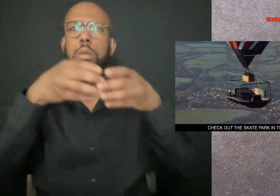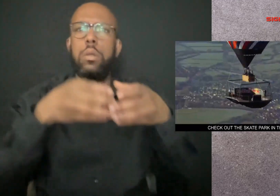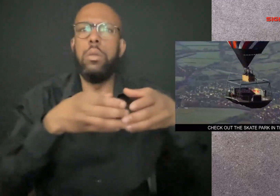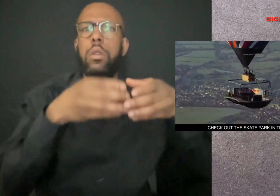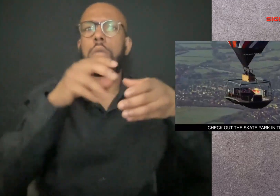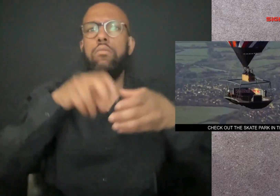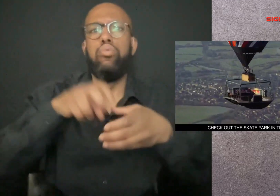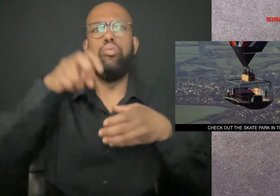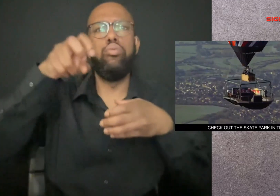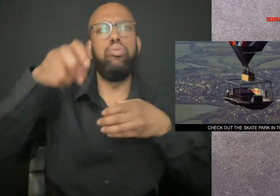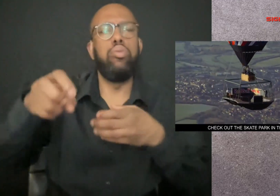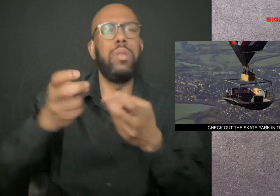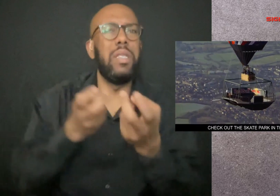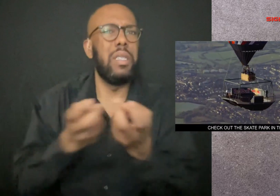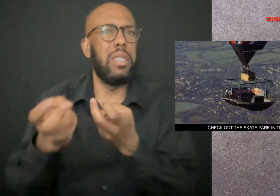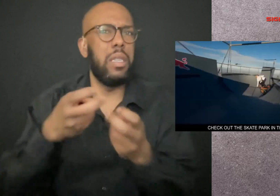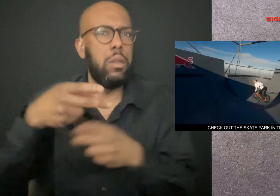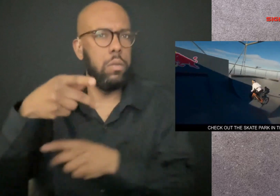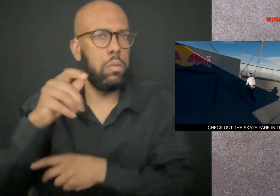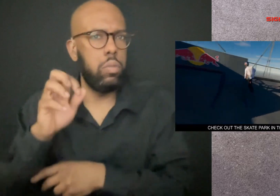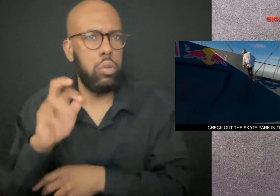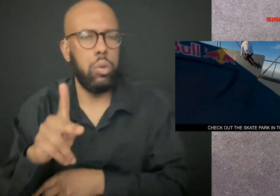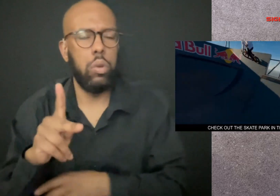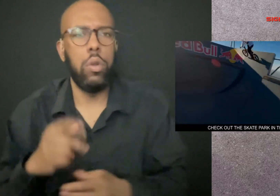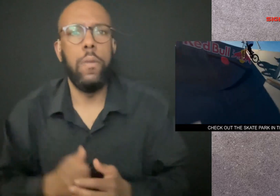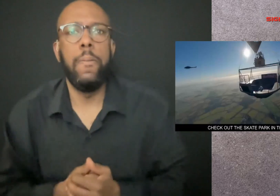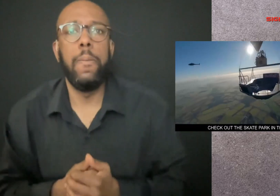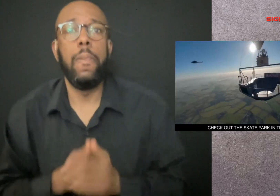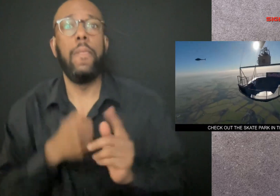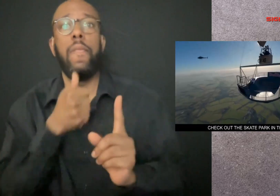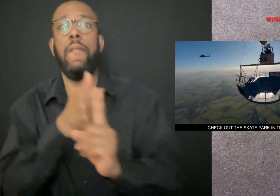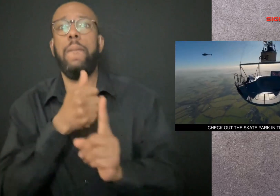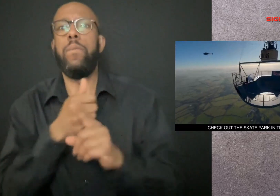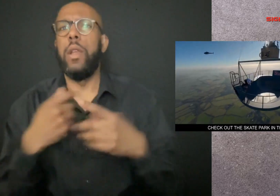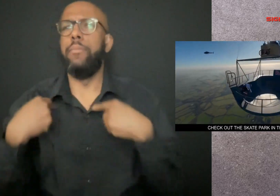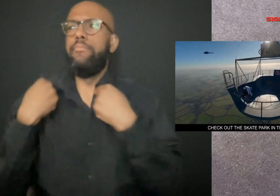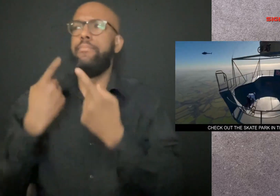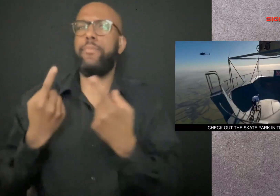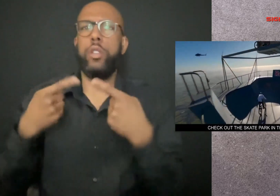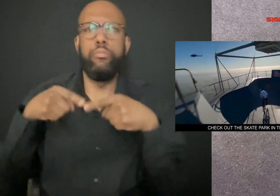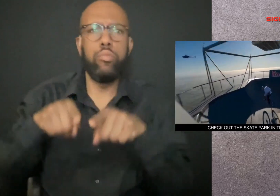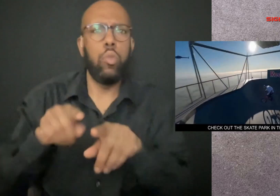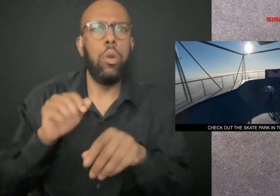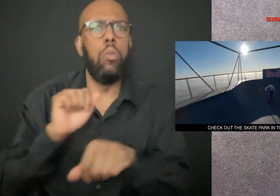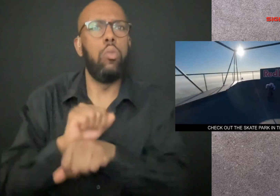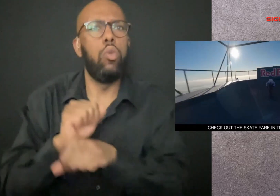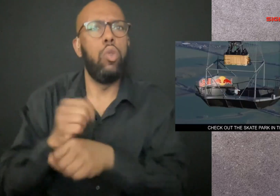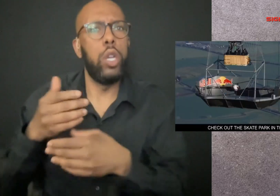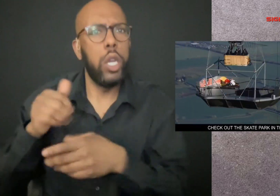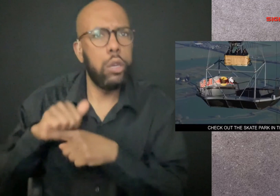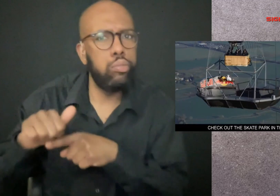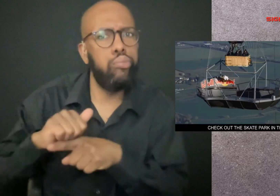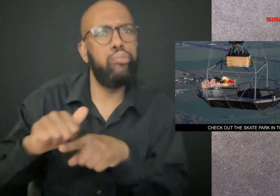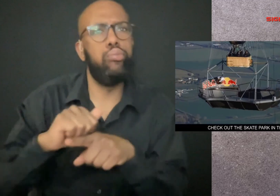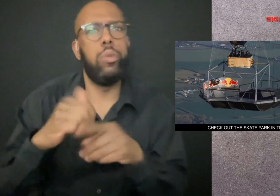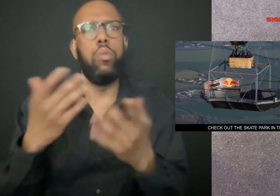season average of 14 named storms seven hurricanes and three major hurricanes